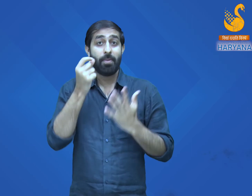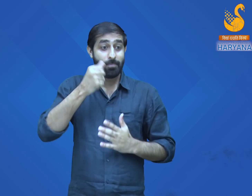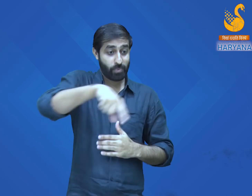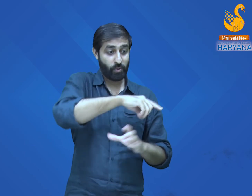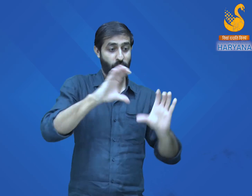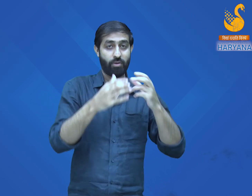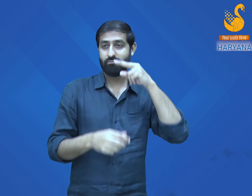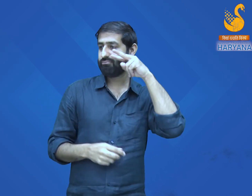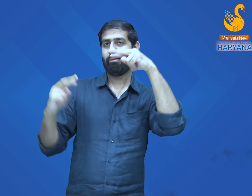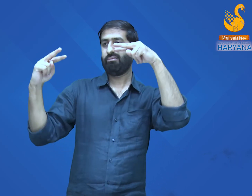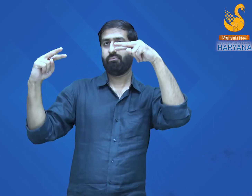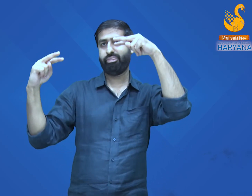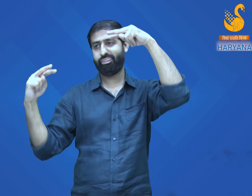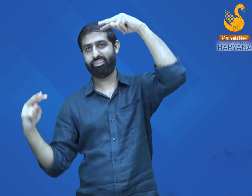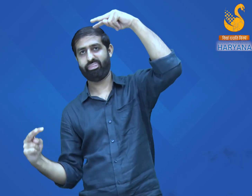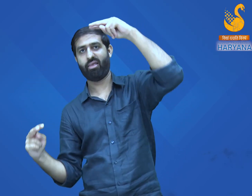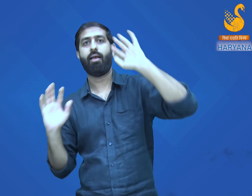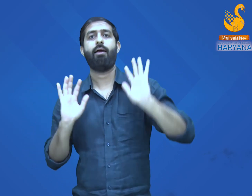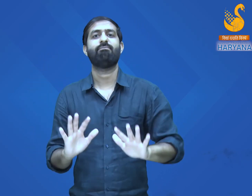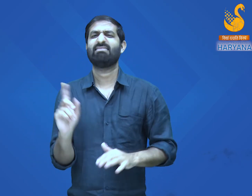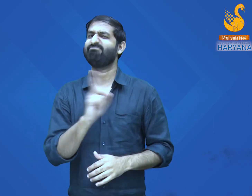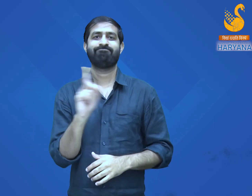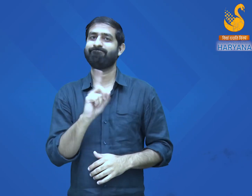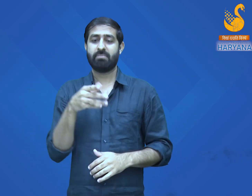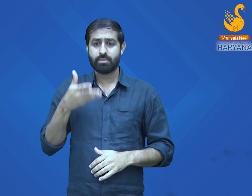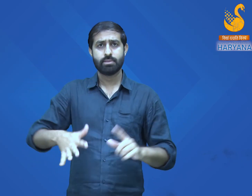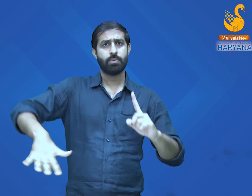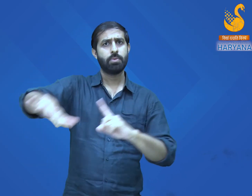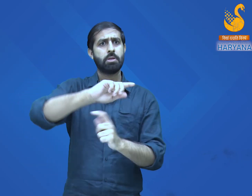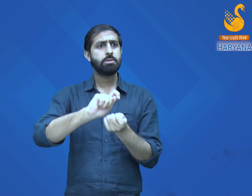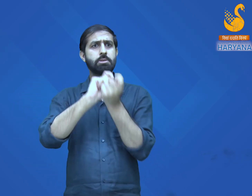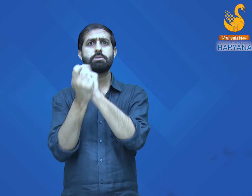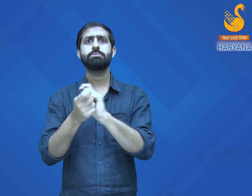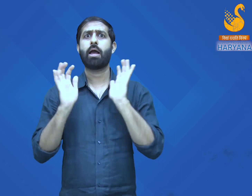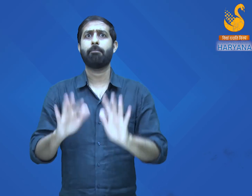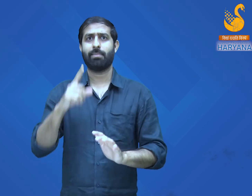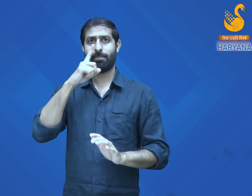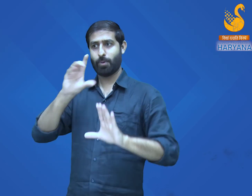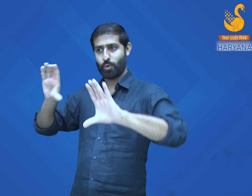That time men would look at women as they were incapable of doing things which was not right. Today the time has changed.